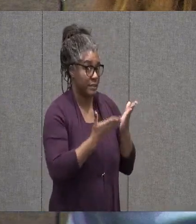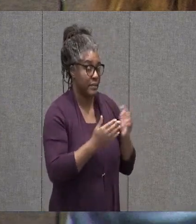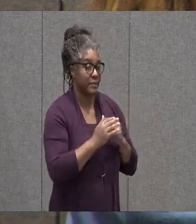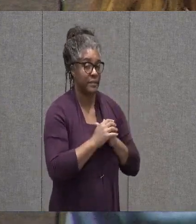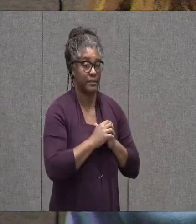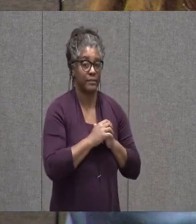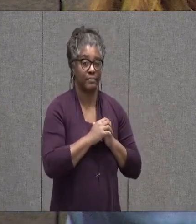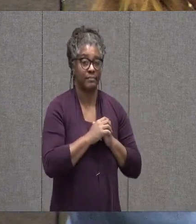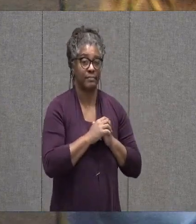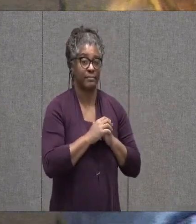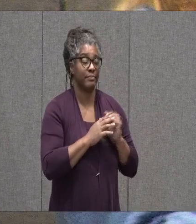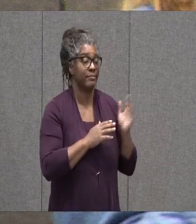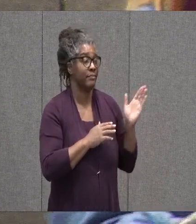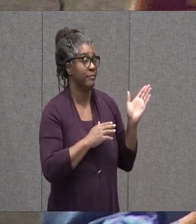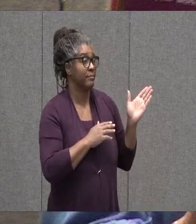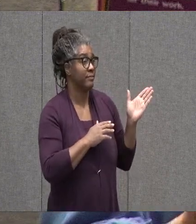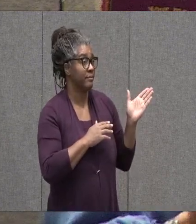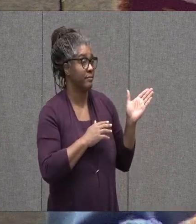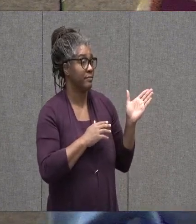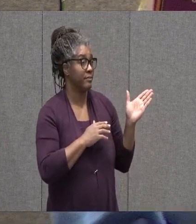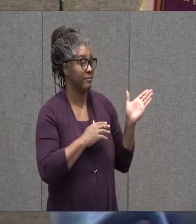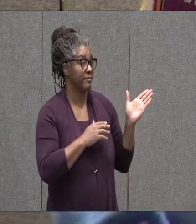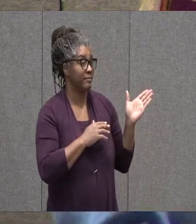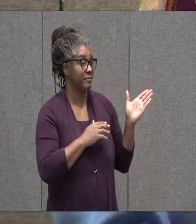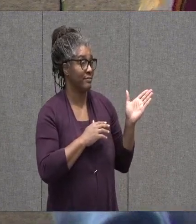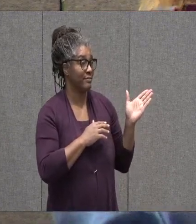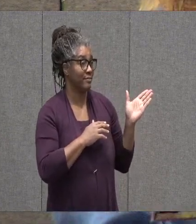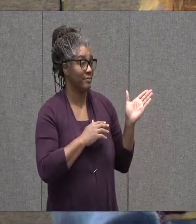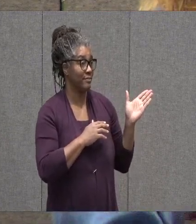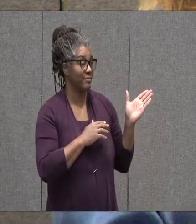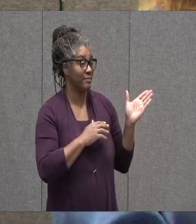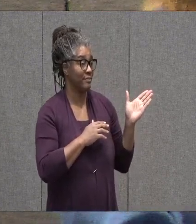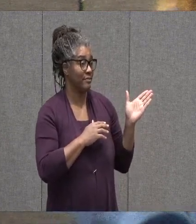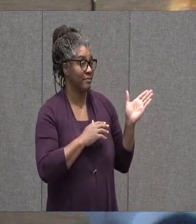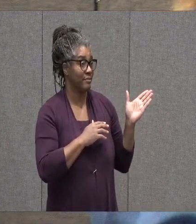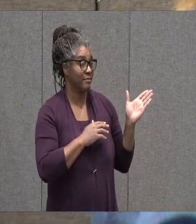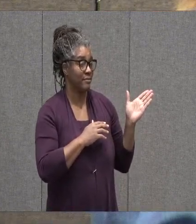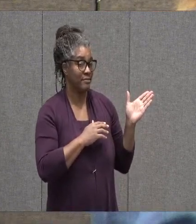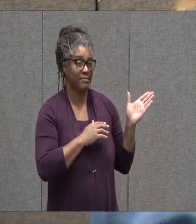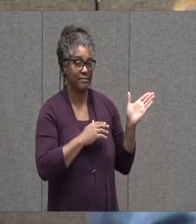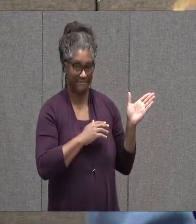So, that's where we're gonna stop today, friends, thinking about goods and services.